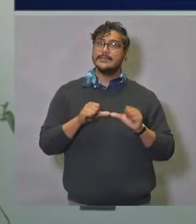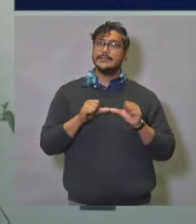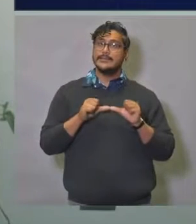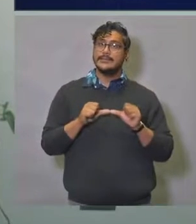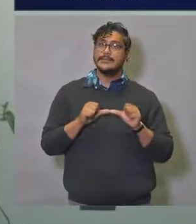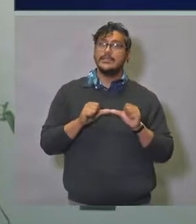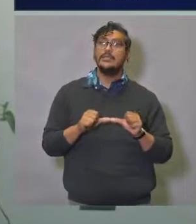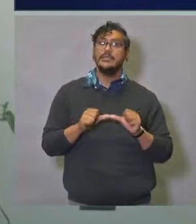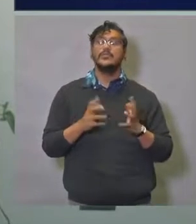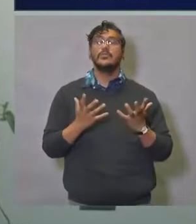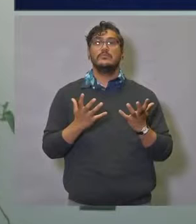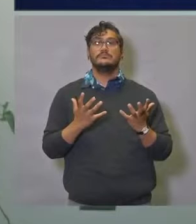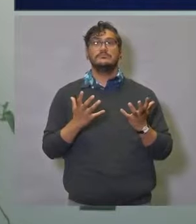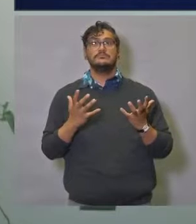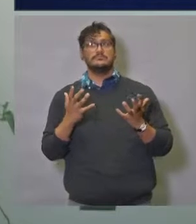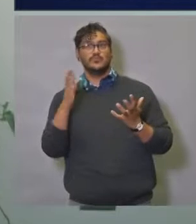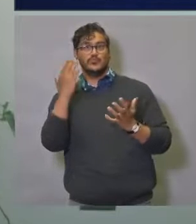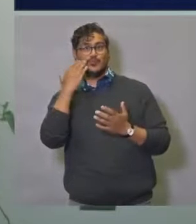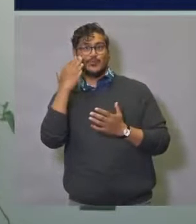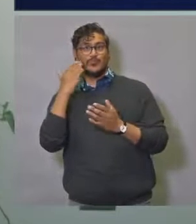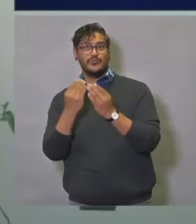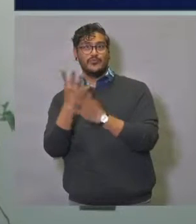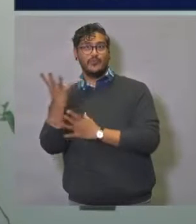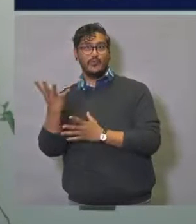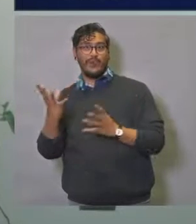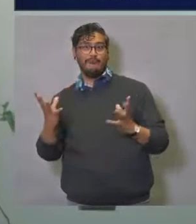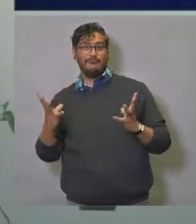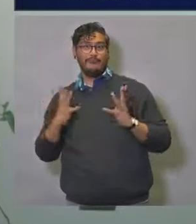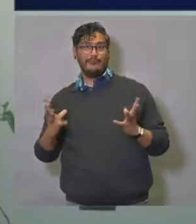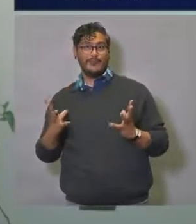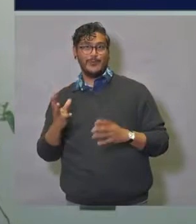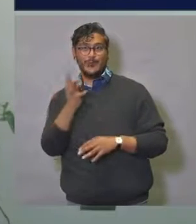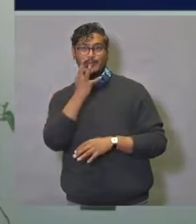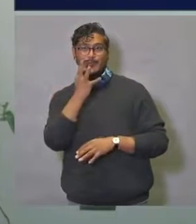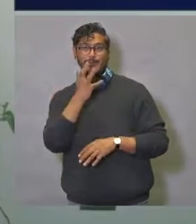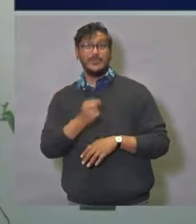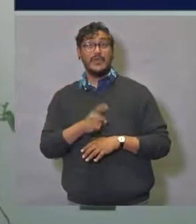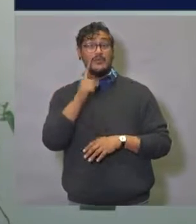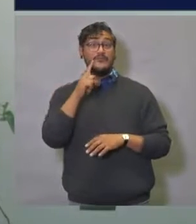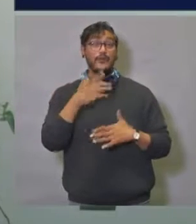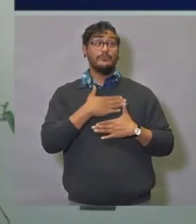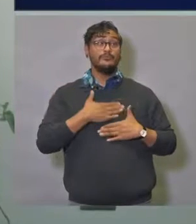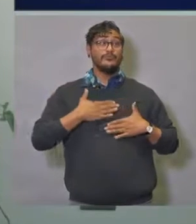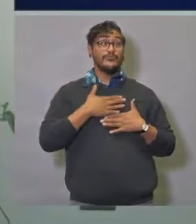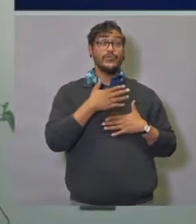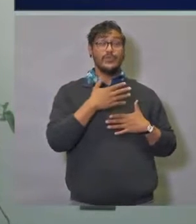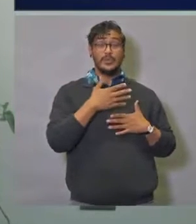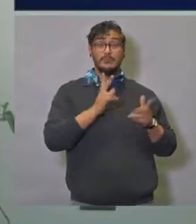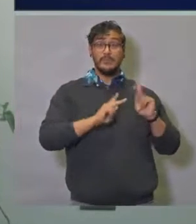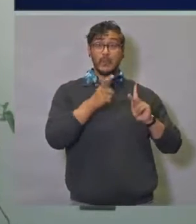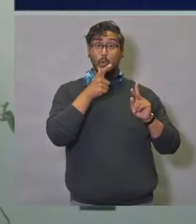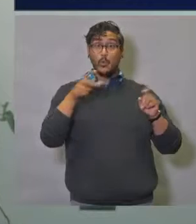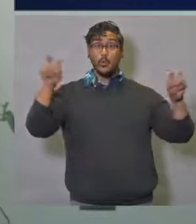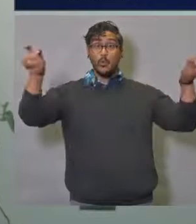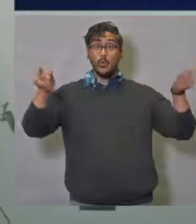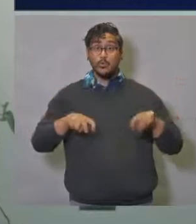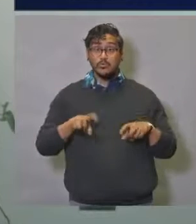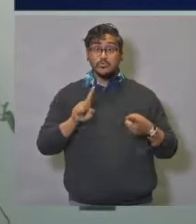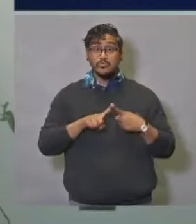THIS IS ESPECIALLY IMPORTANT AS WE ARE CONTINUING TO BE ADJOURNING SPRING BREAK FOR